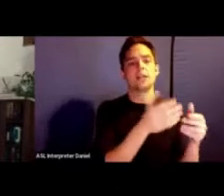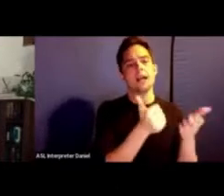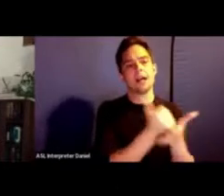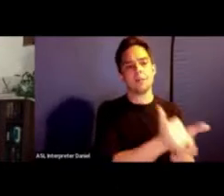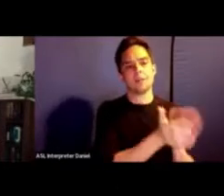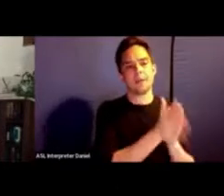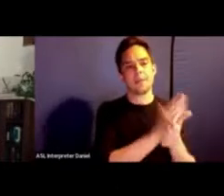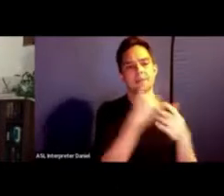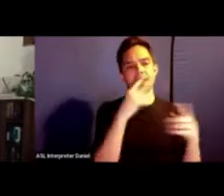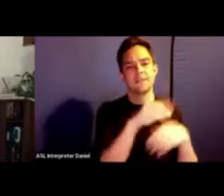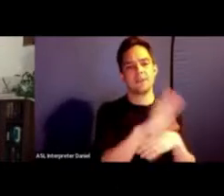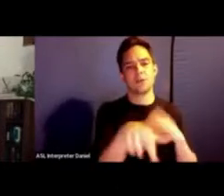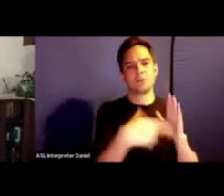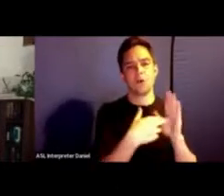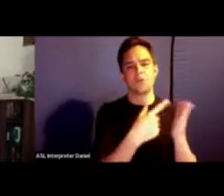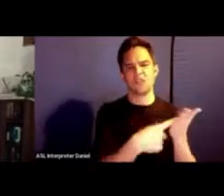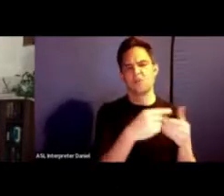So we're going to talk a lot more about that today. So next